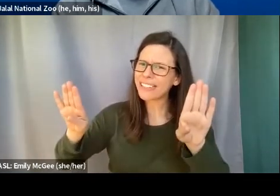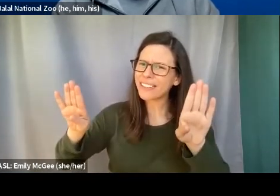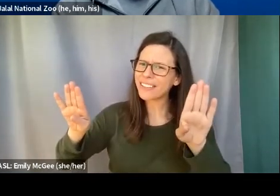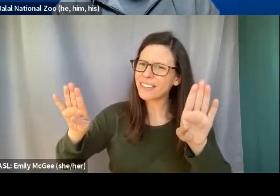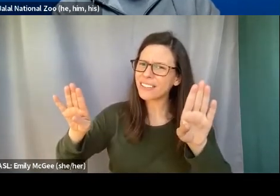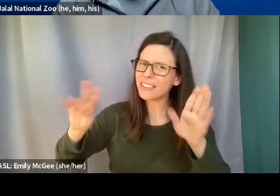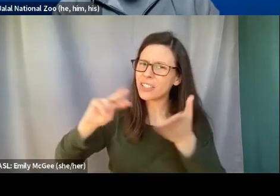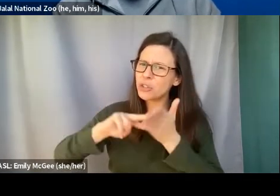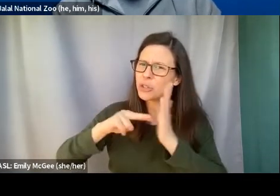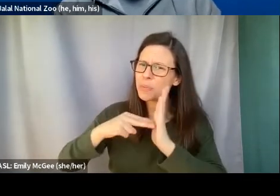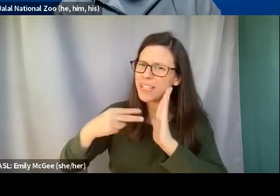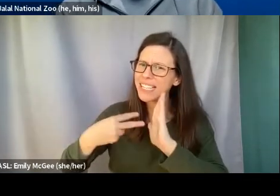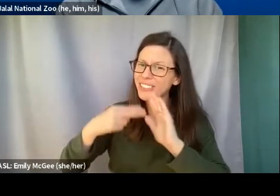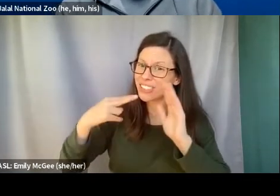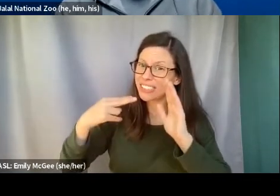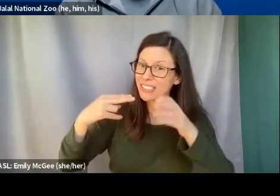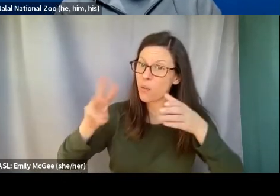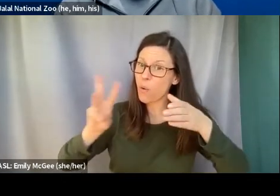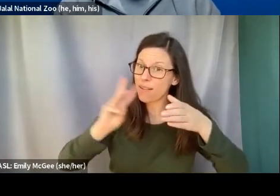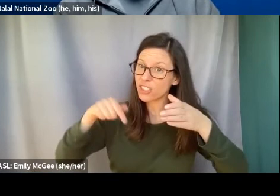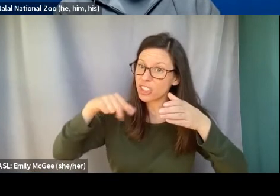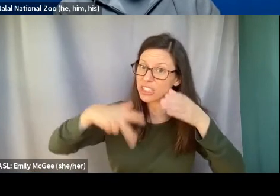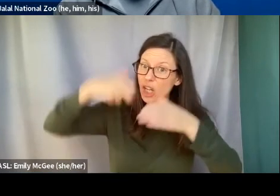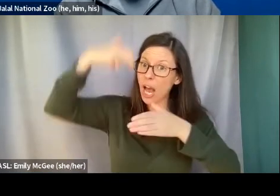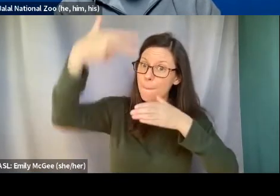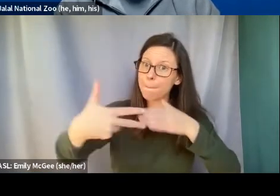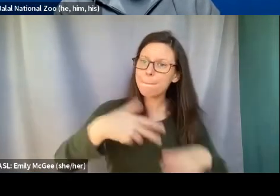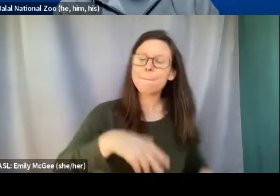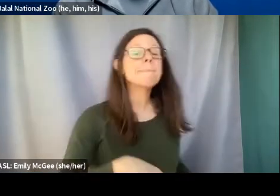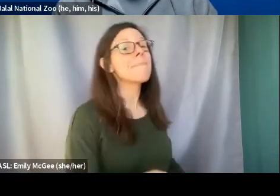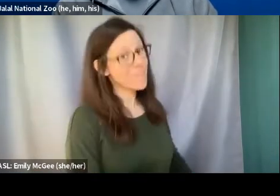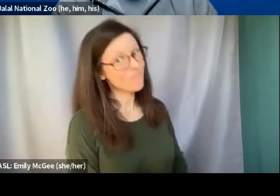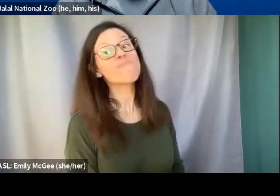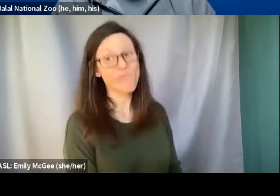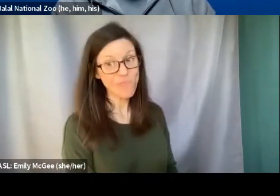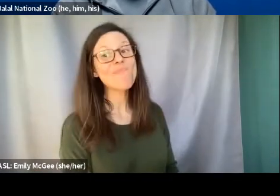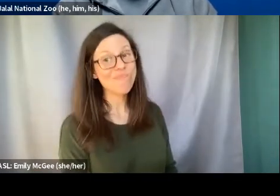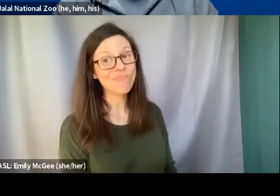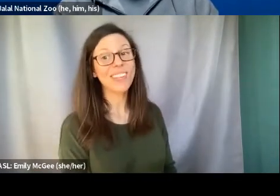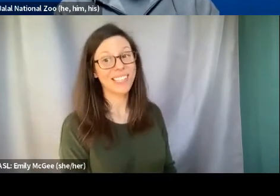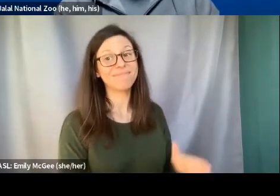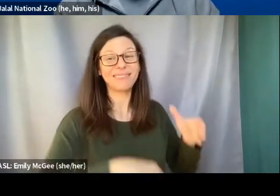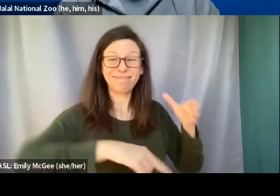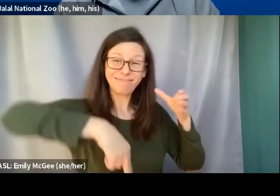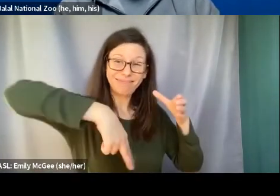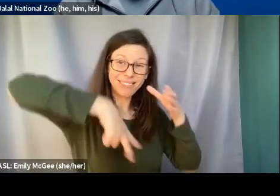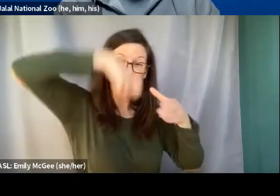Jalal: She is jumping out of the water. They can jump very high and, the, I mean you see how